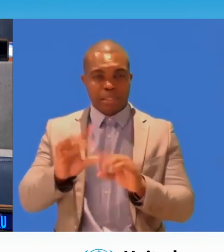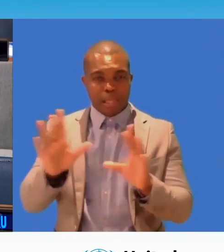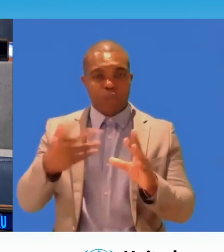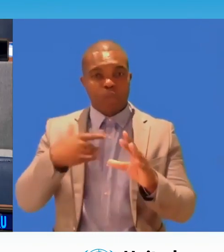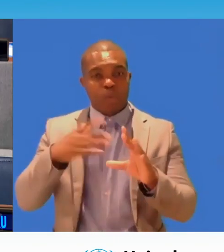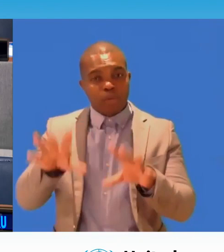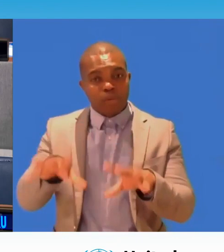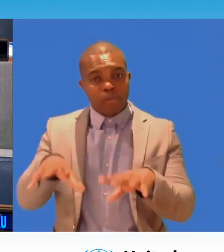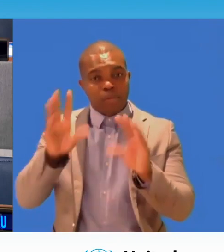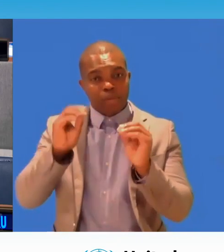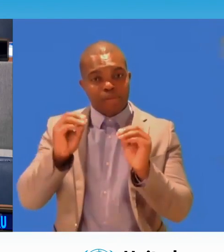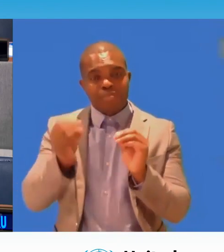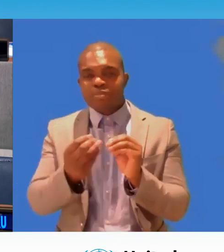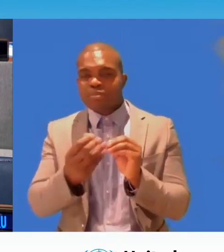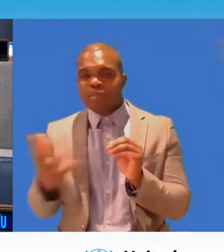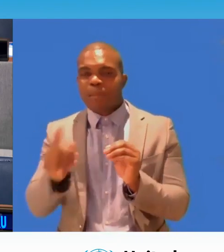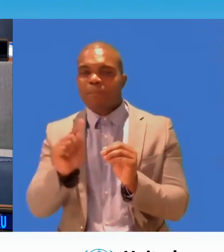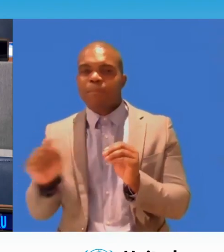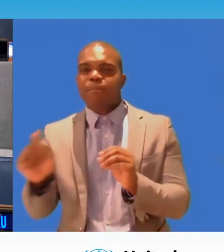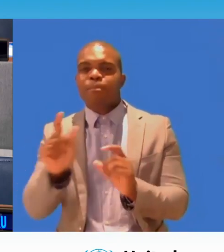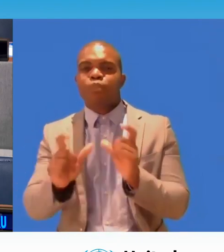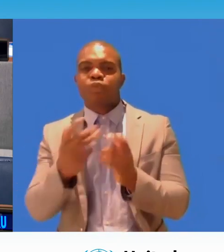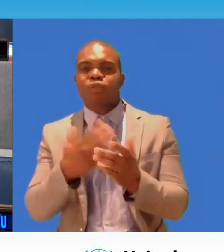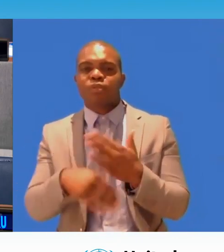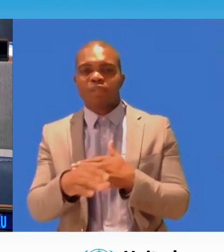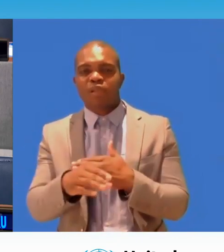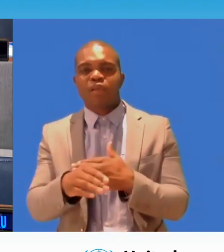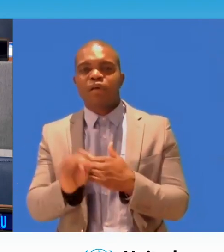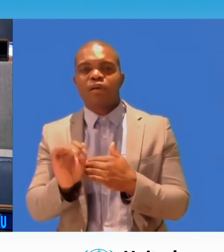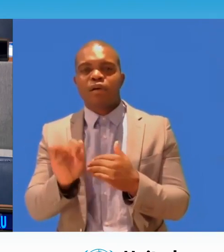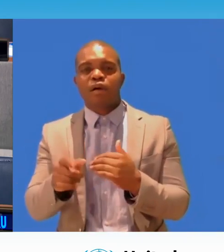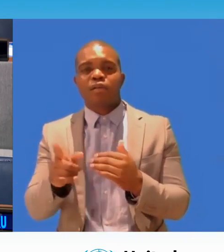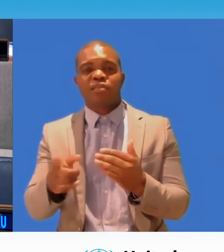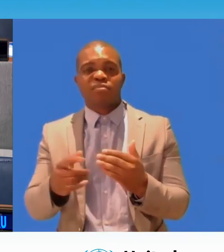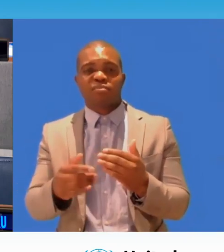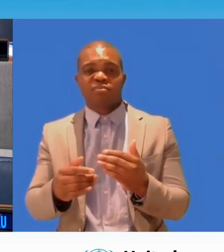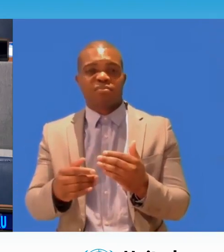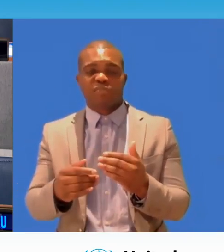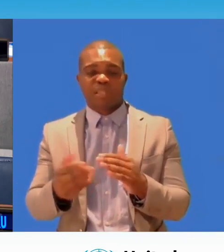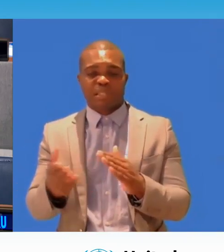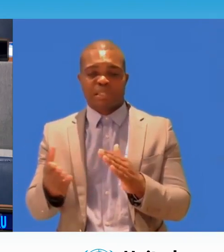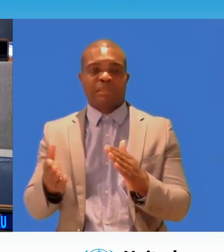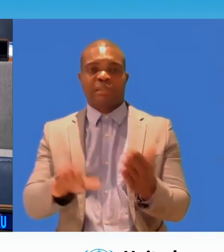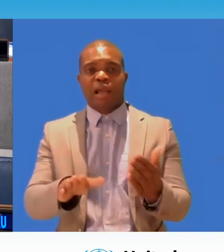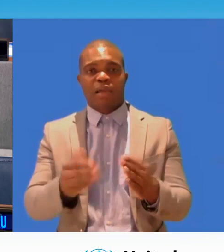face difficulties in accessible and affordable Transportation 50 times more than those of the